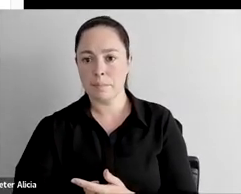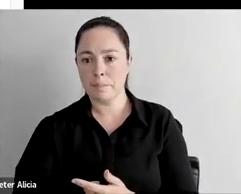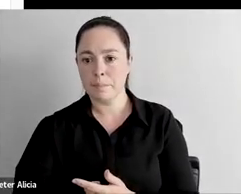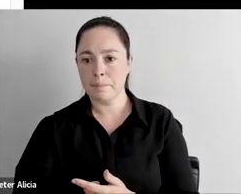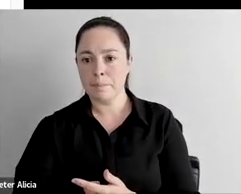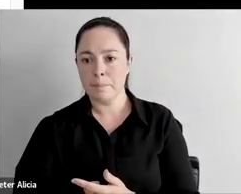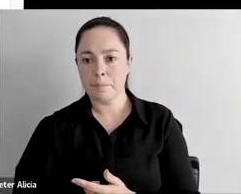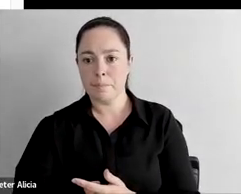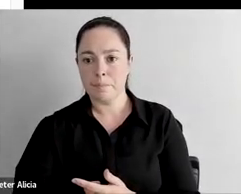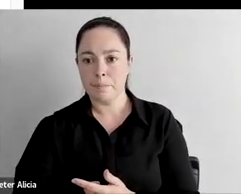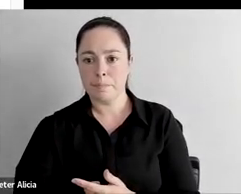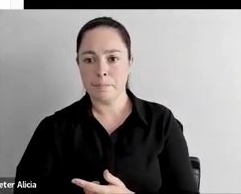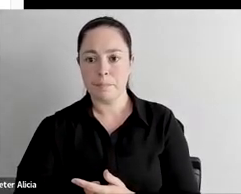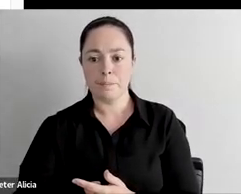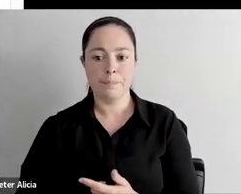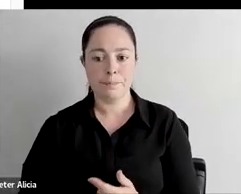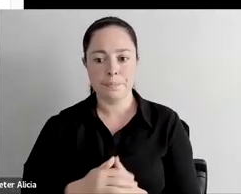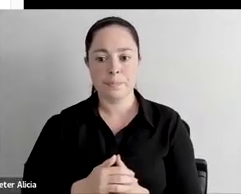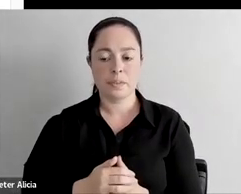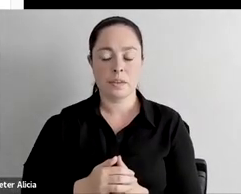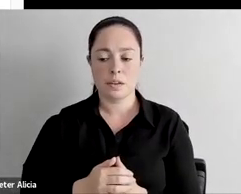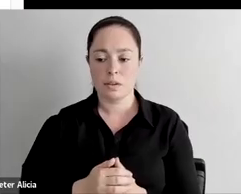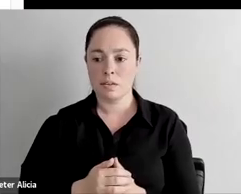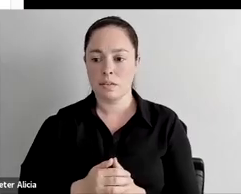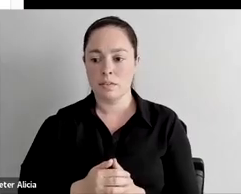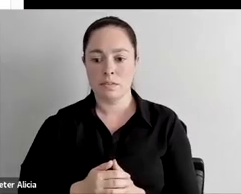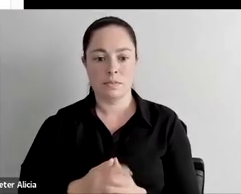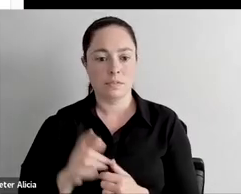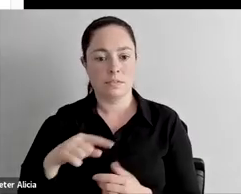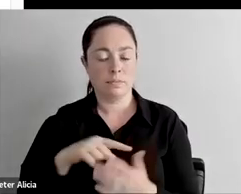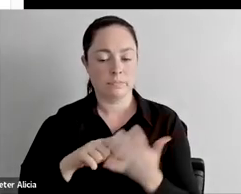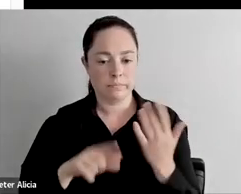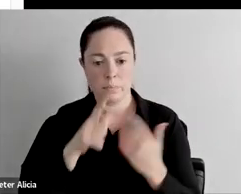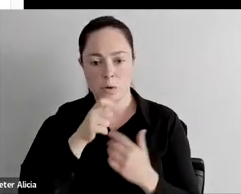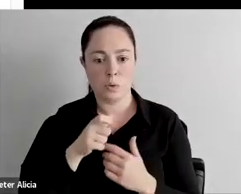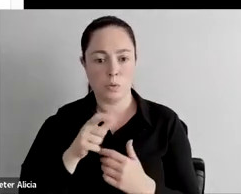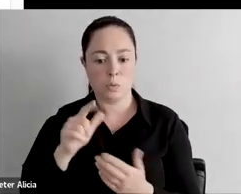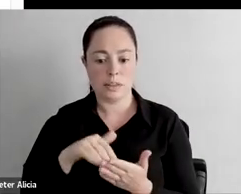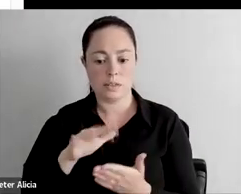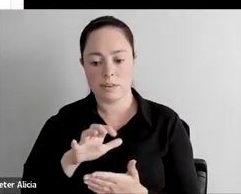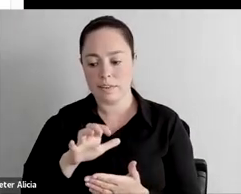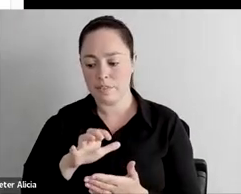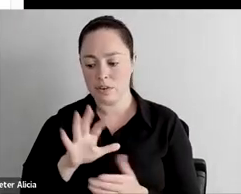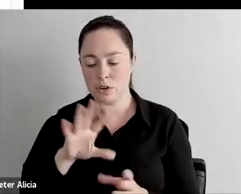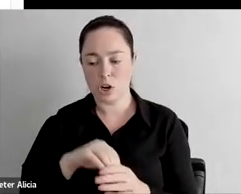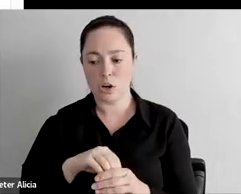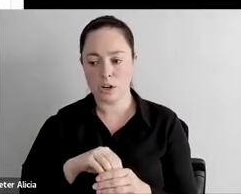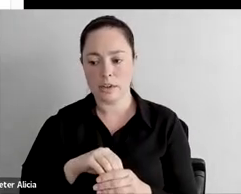this population, and of whom 1,500 are in receiving